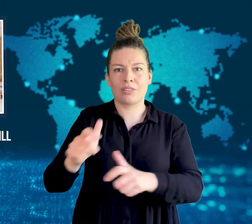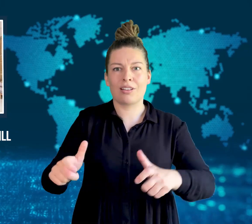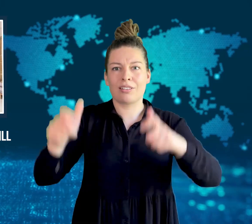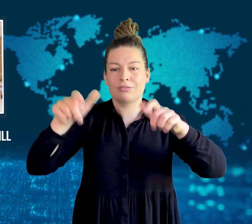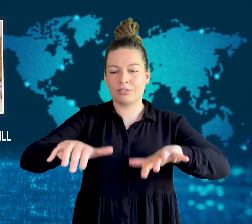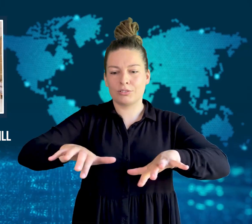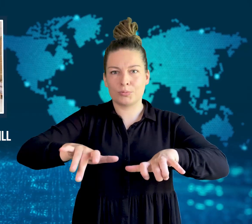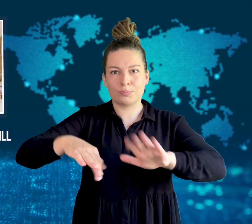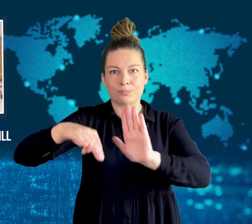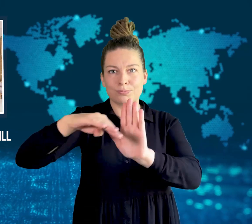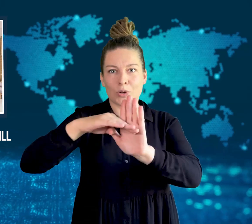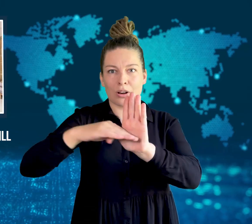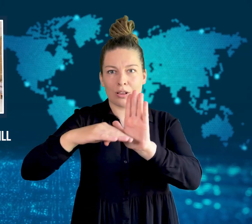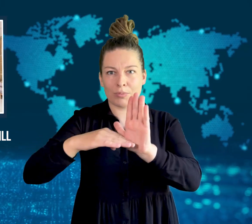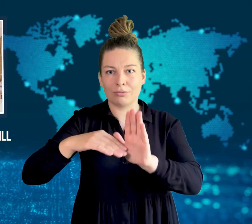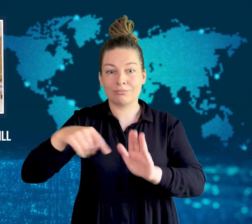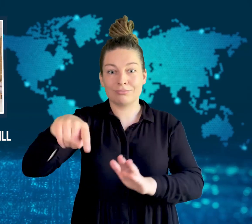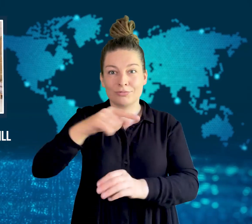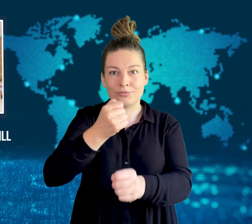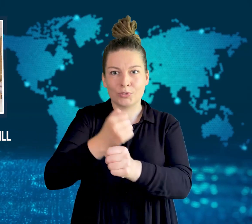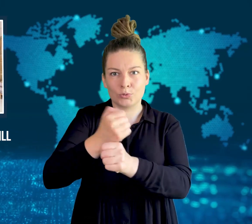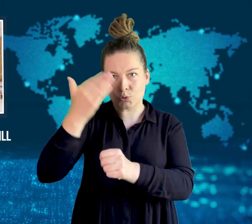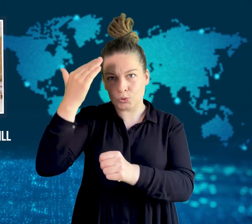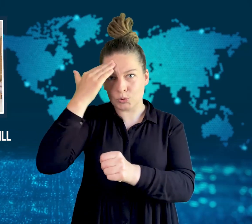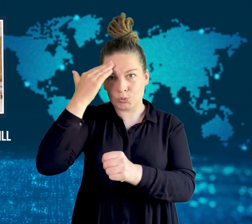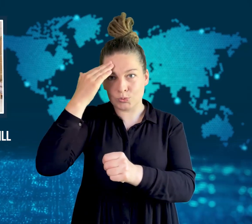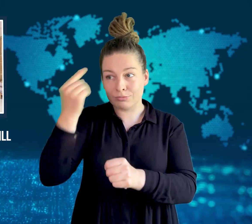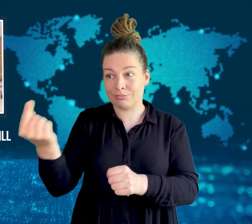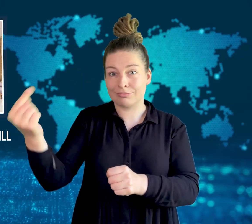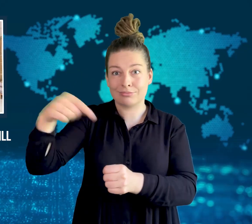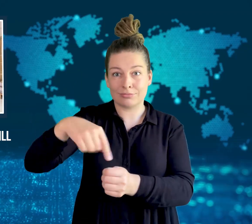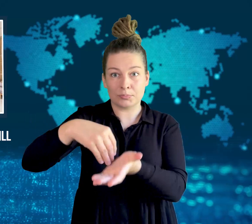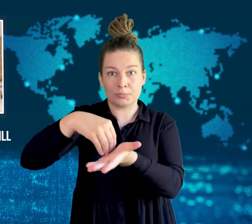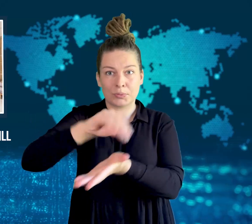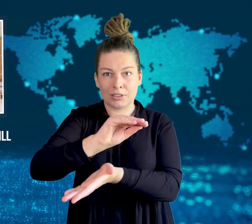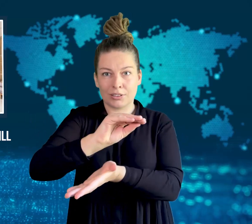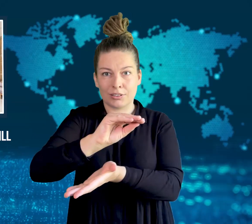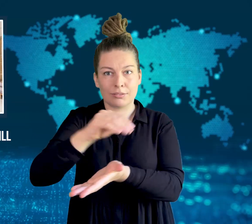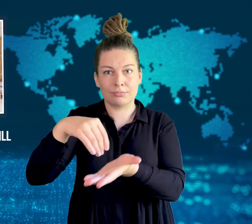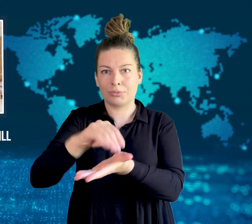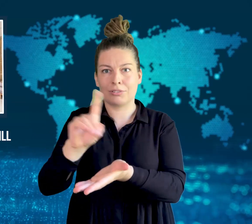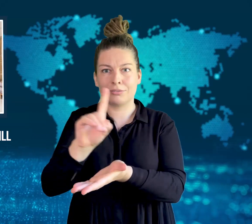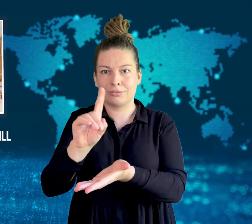They removed nights' stays from his bills and transferred charges to